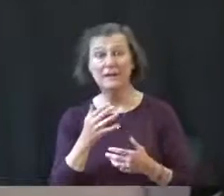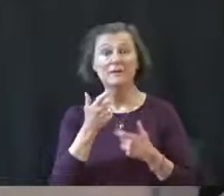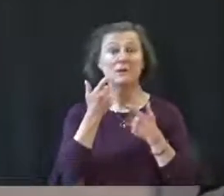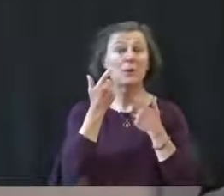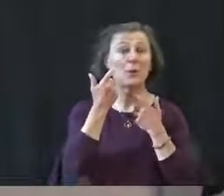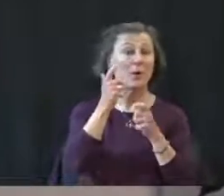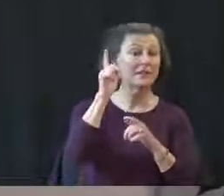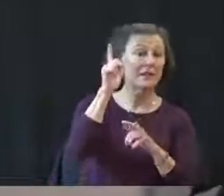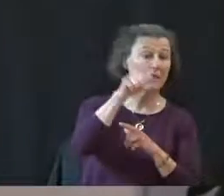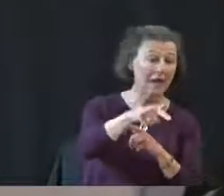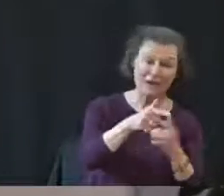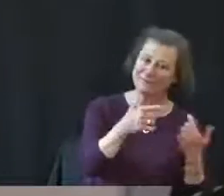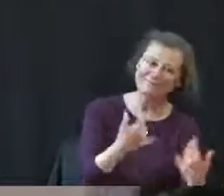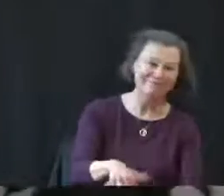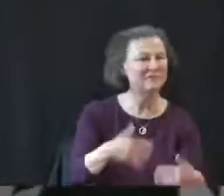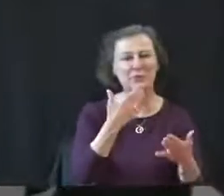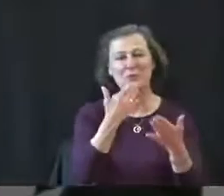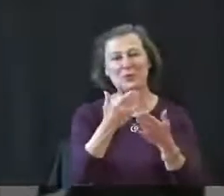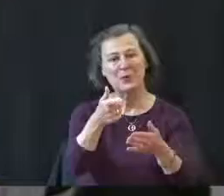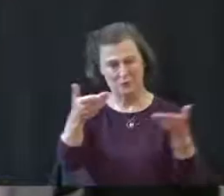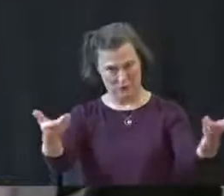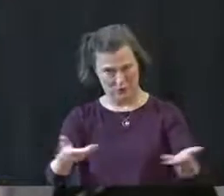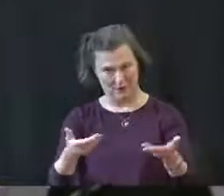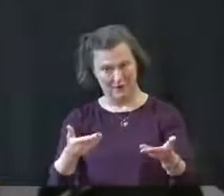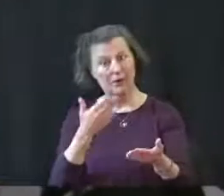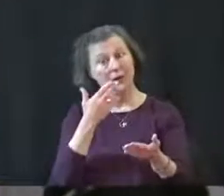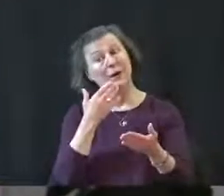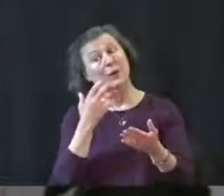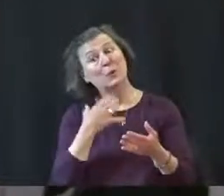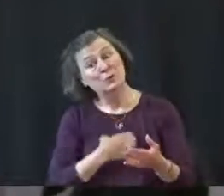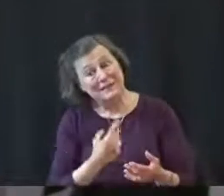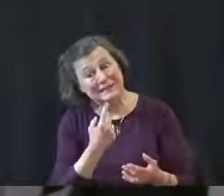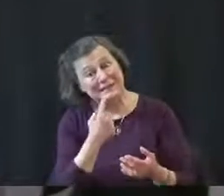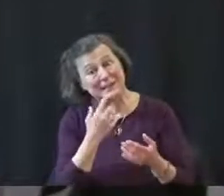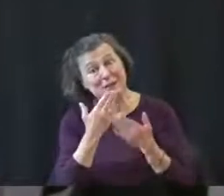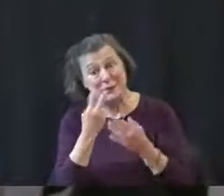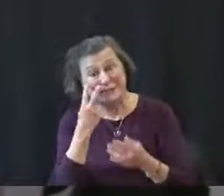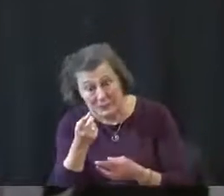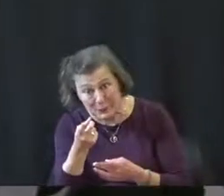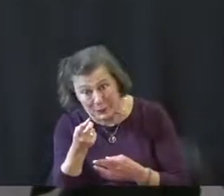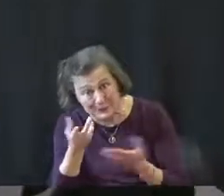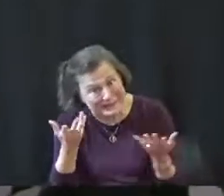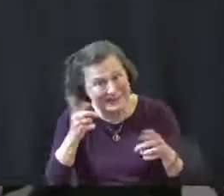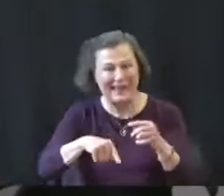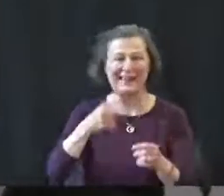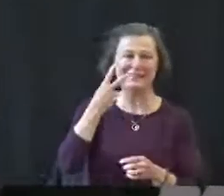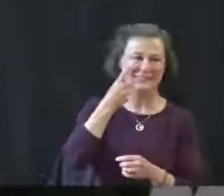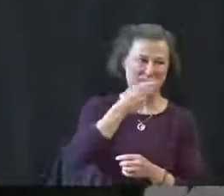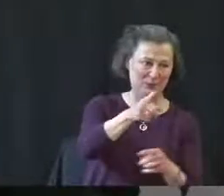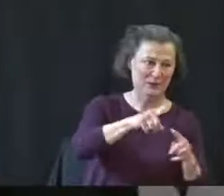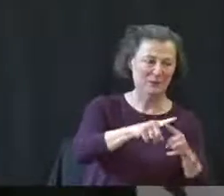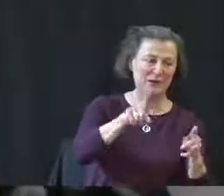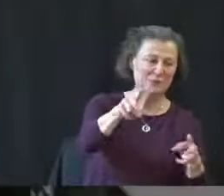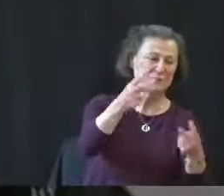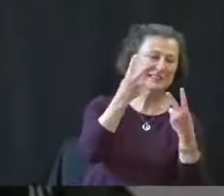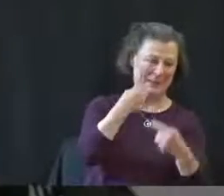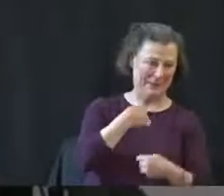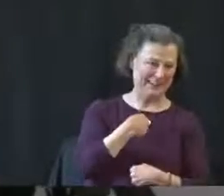It's good that you're here and I would say it's good to see you but I can't see you but you can see me and that's good.